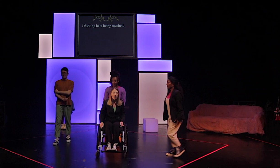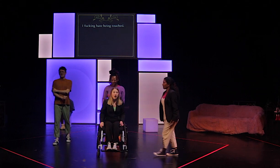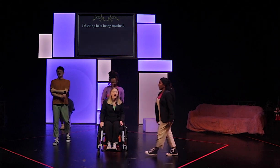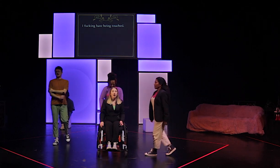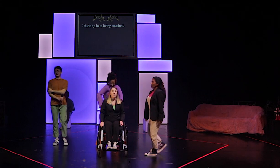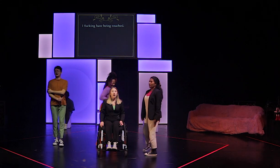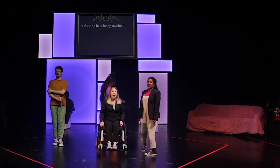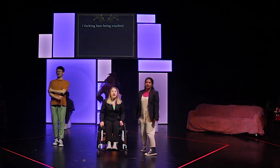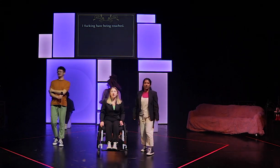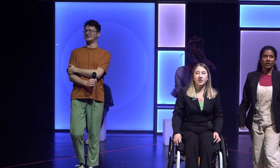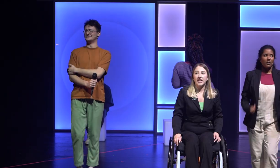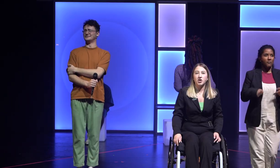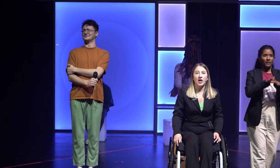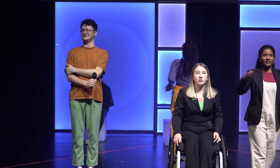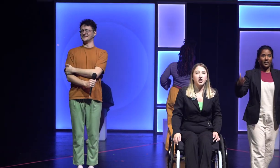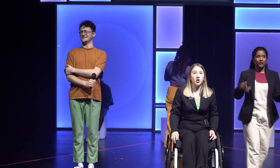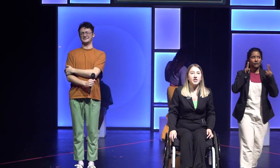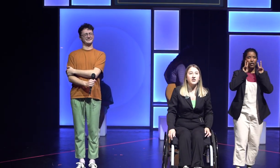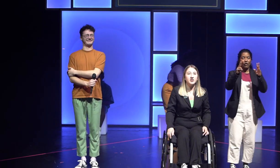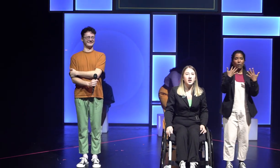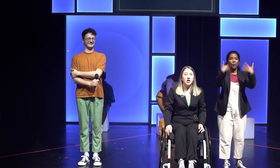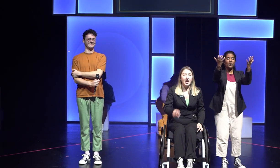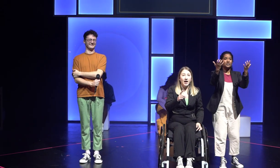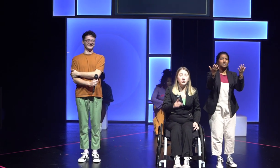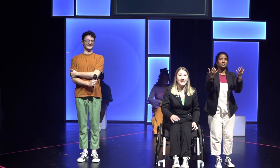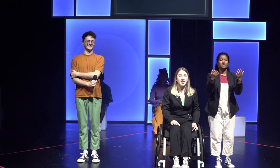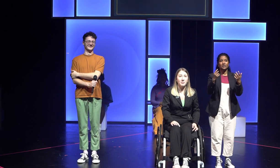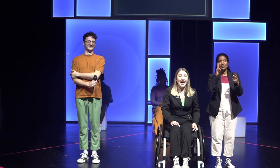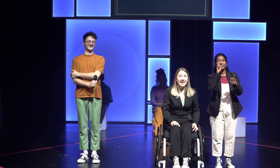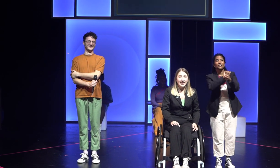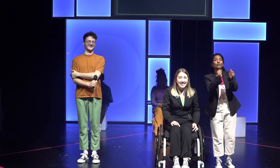touched. I get on the stage and look out at the audience. Jacko stands at the back,